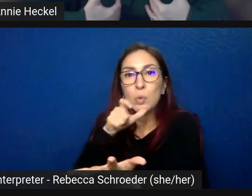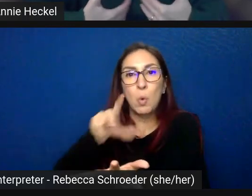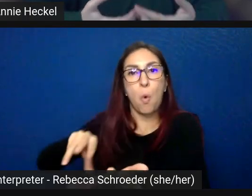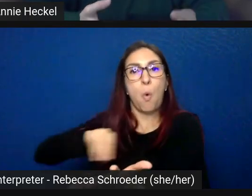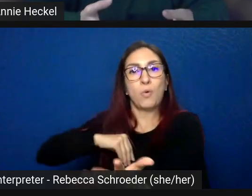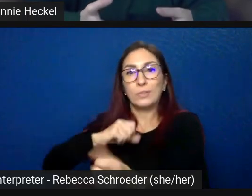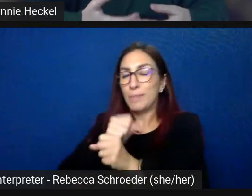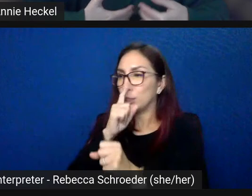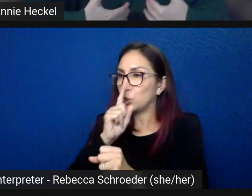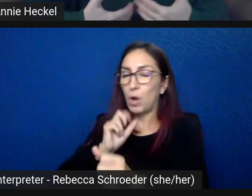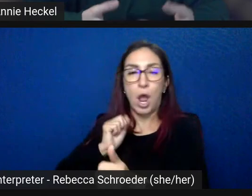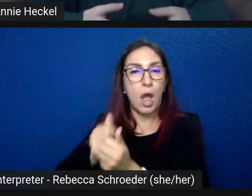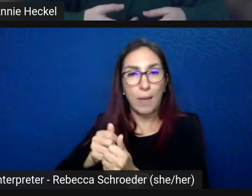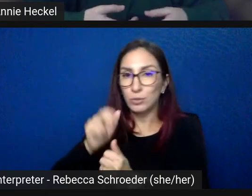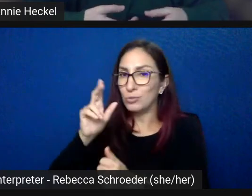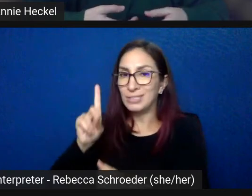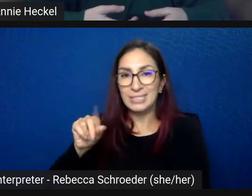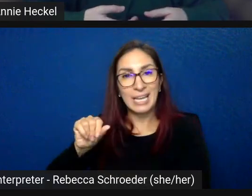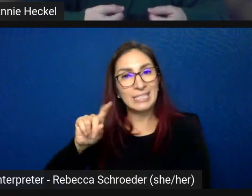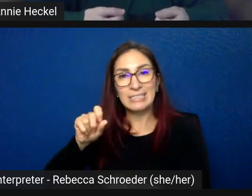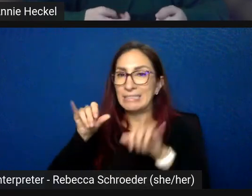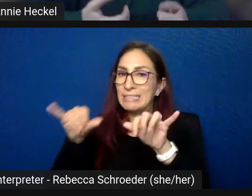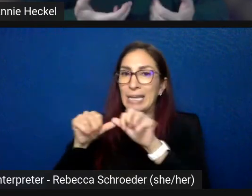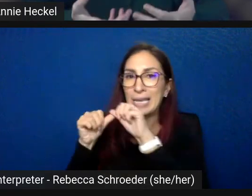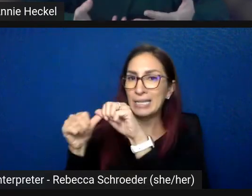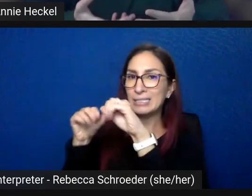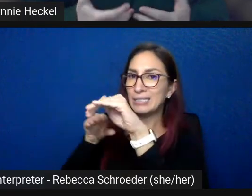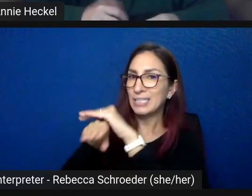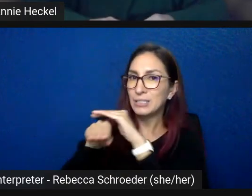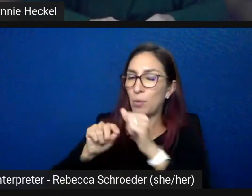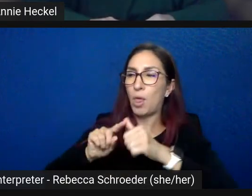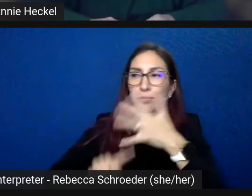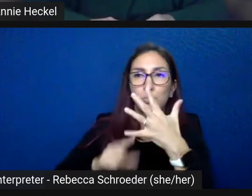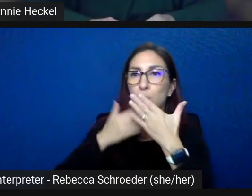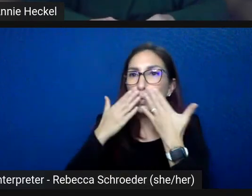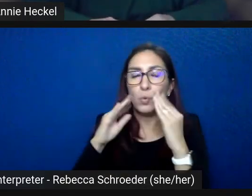stays accessible, doesn't have problems.